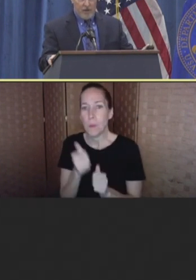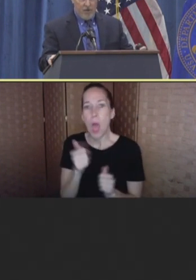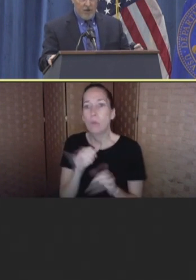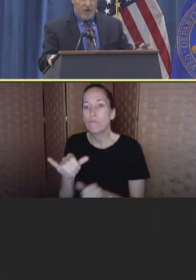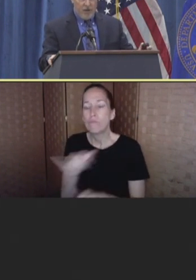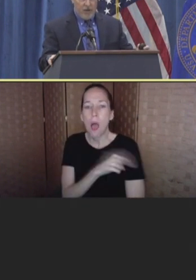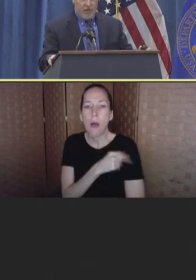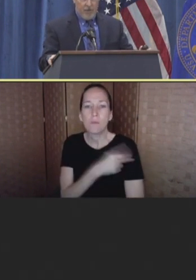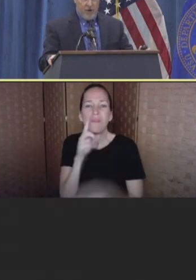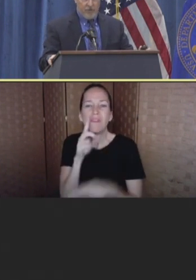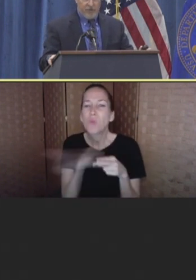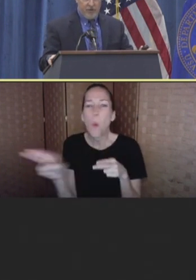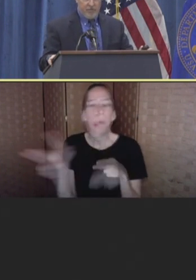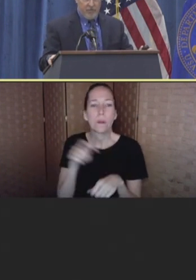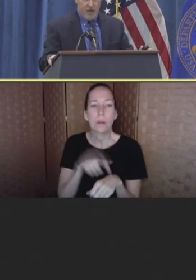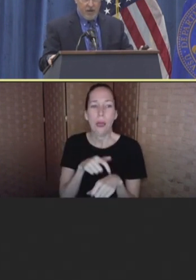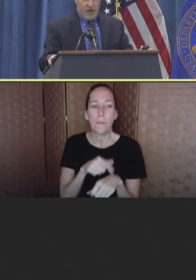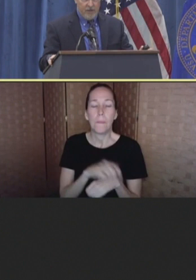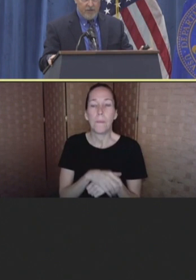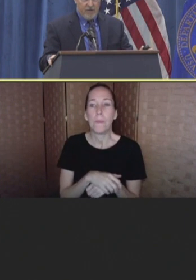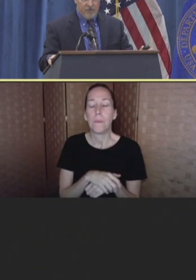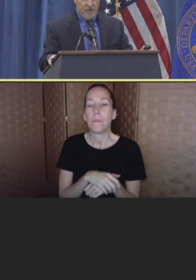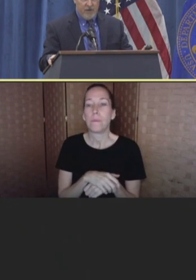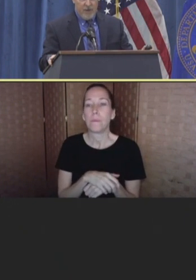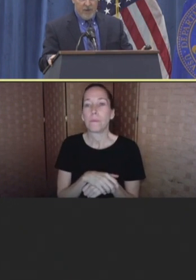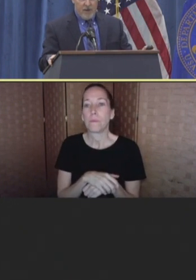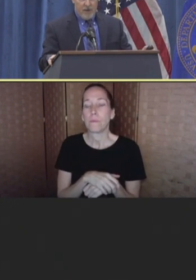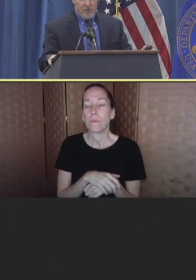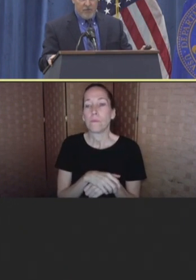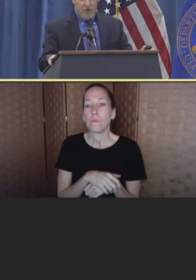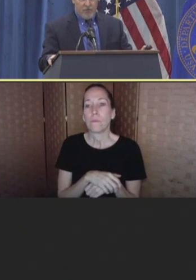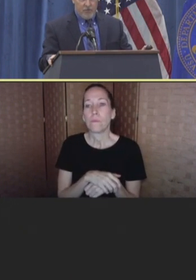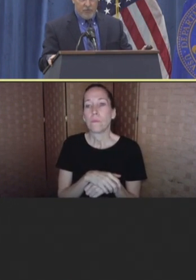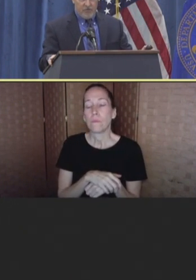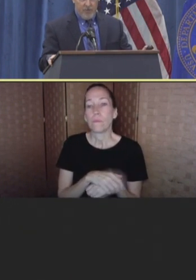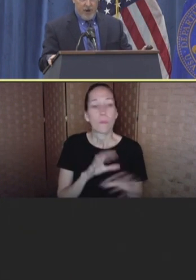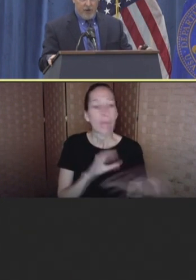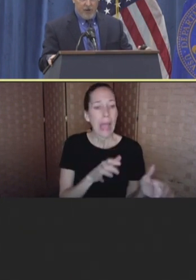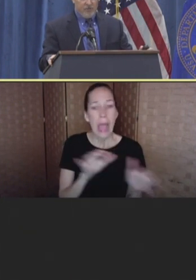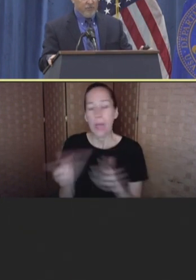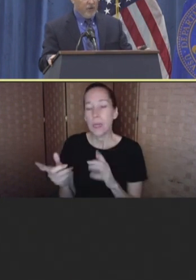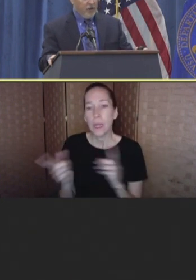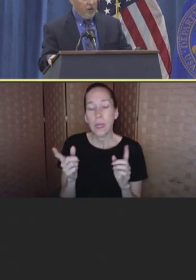And head-to-head comparison in these showed that the risk of myocarditis and pericarditis